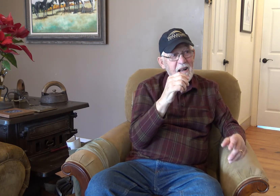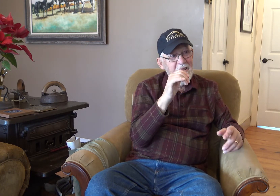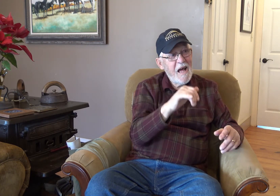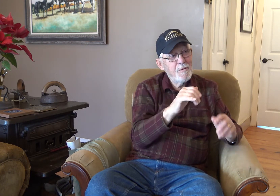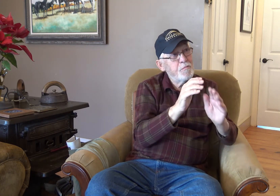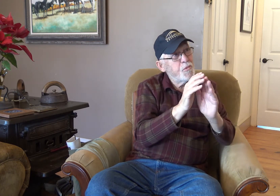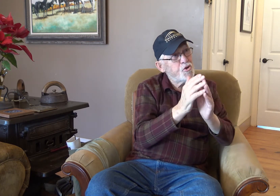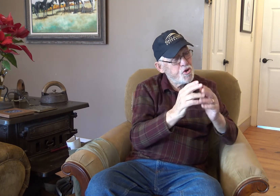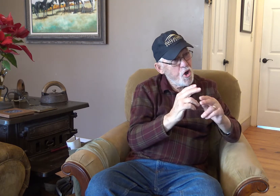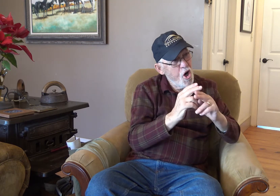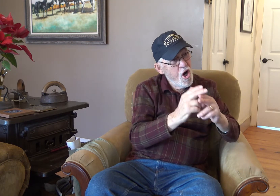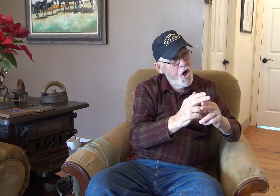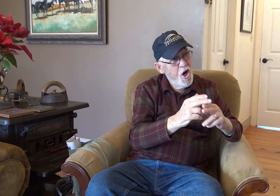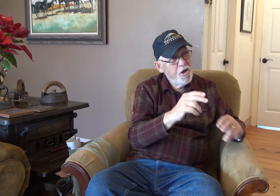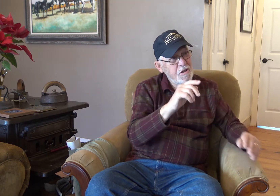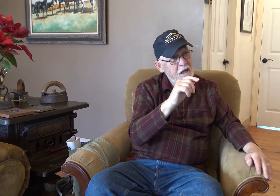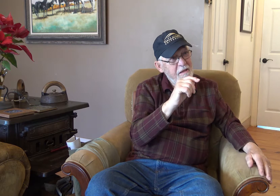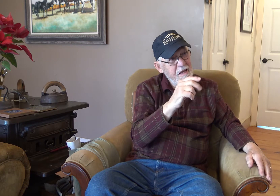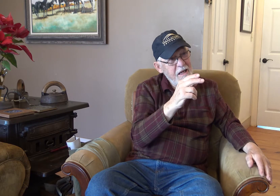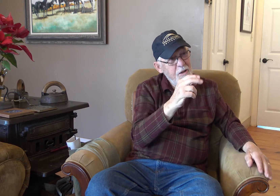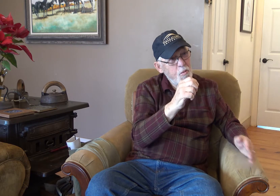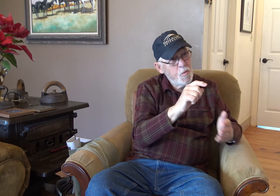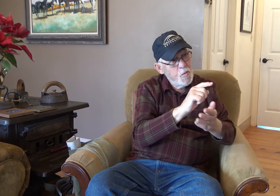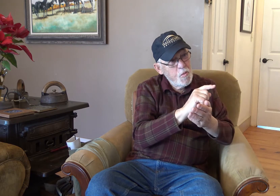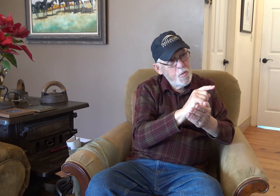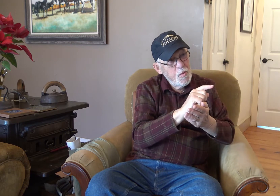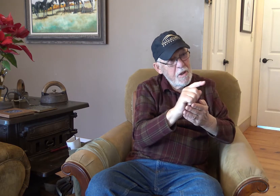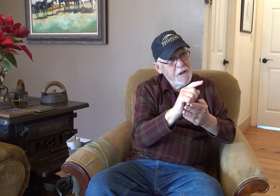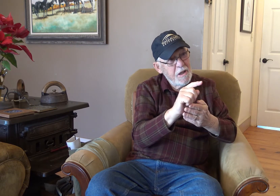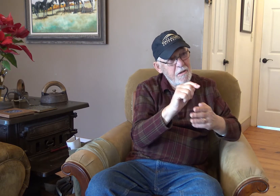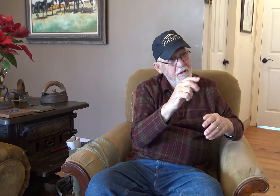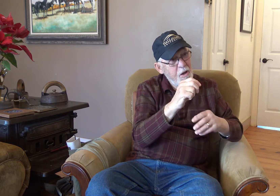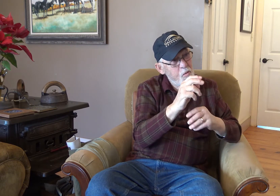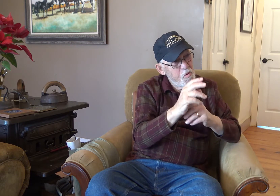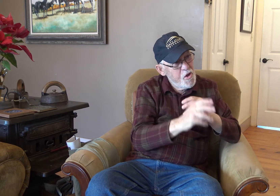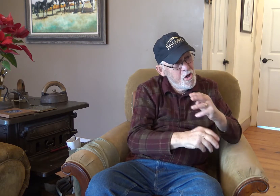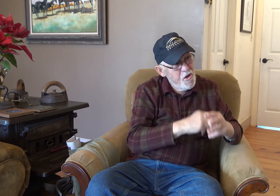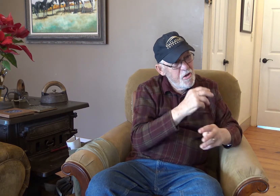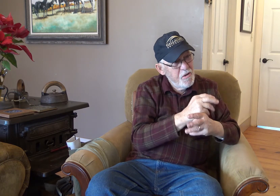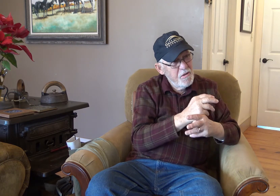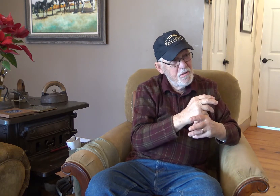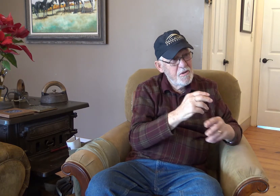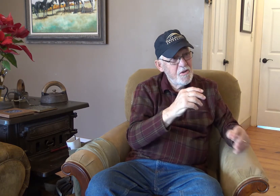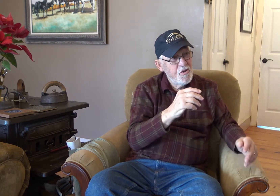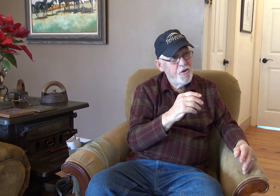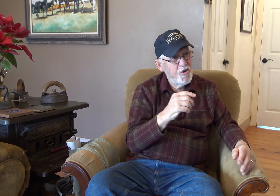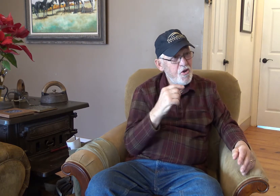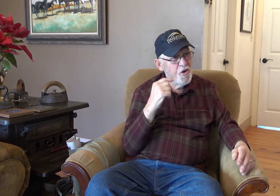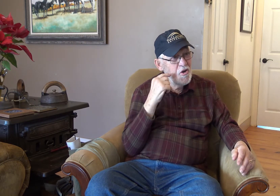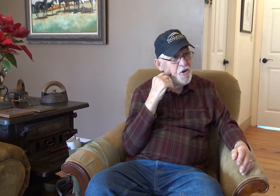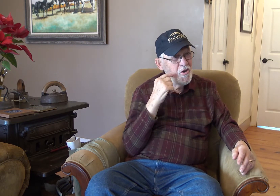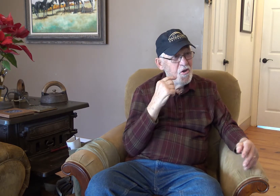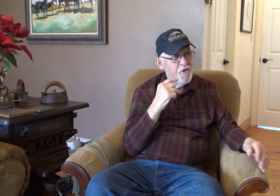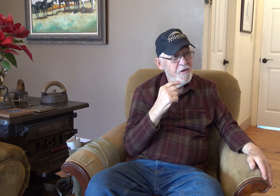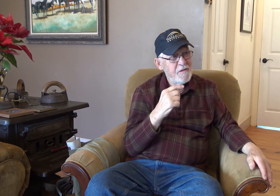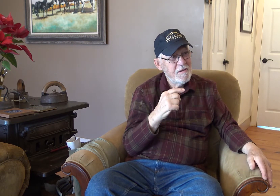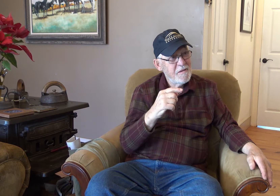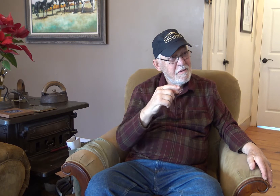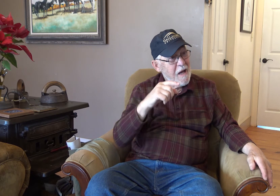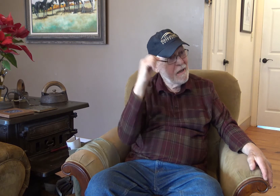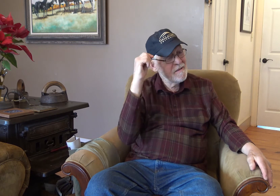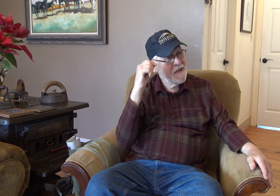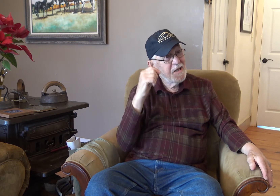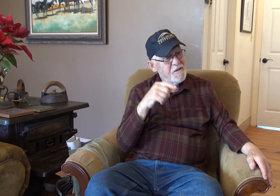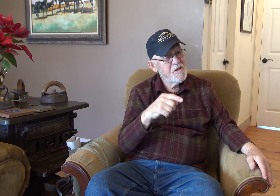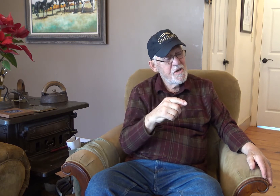That book is called "The Week the World Heard Gallaudet".